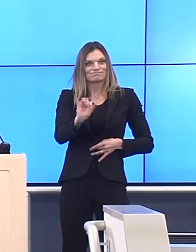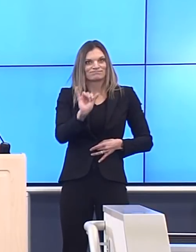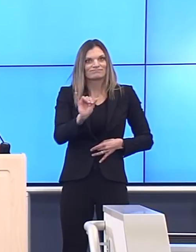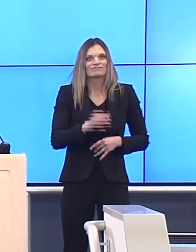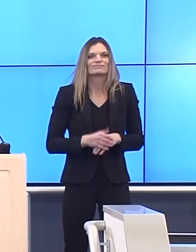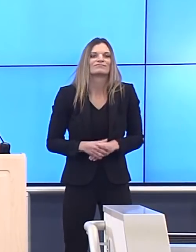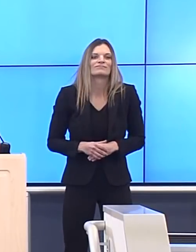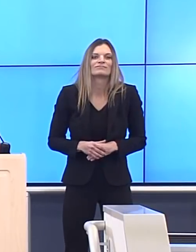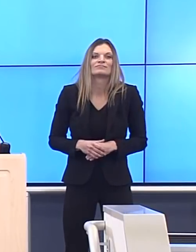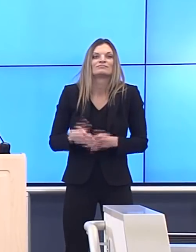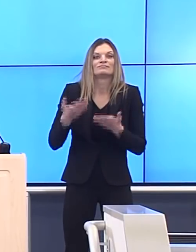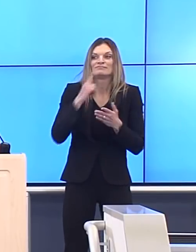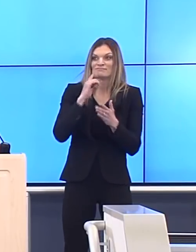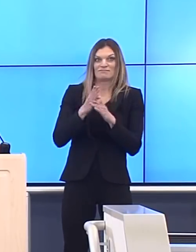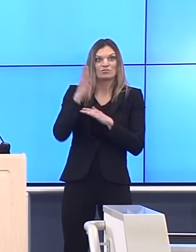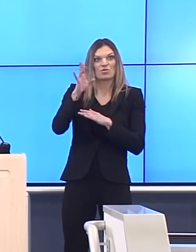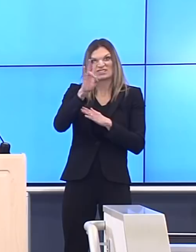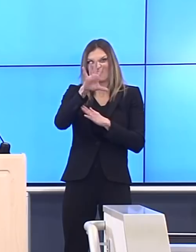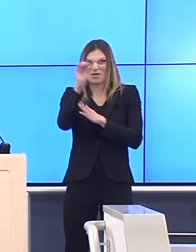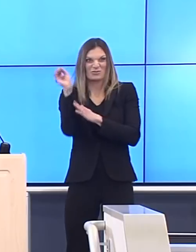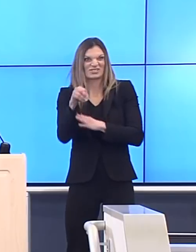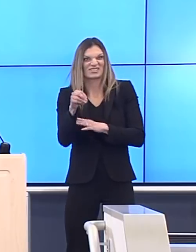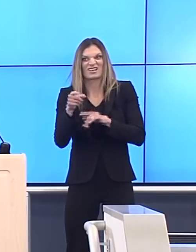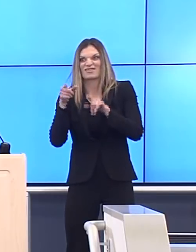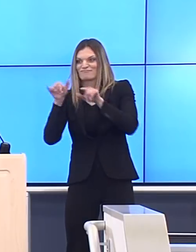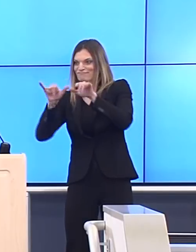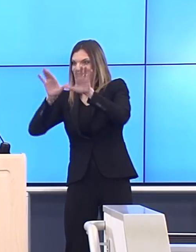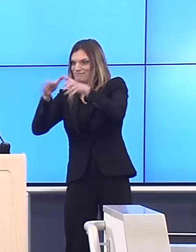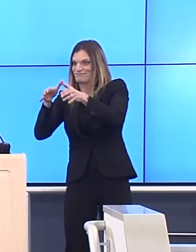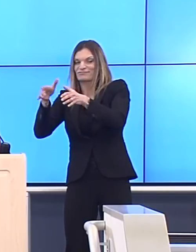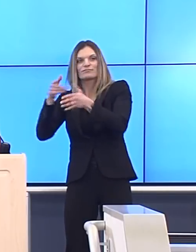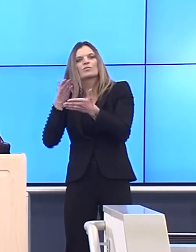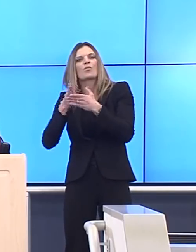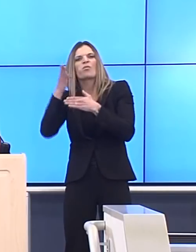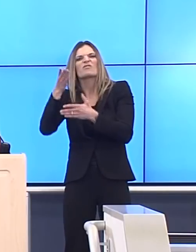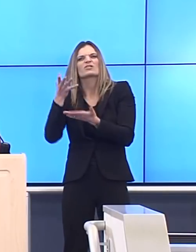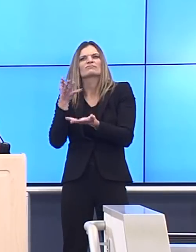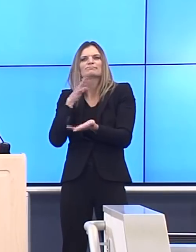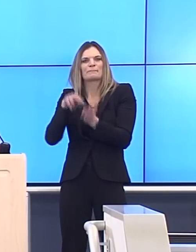ASSOCIATED WITH HIGH SCHOOLS. OF THE TOTAL NUMBER OF INDIVIDUAL CASES ASSOCIATED WITH THESE OUTBREAKS ALMOST 2